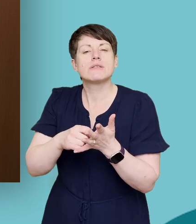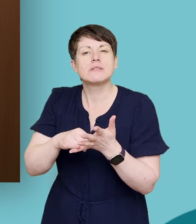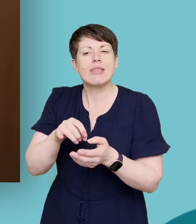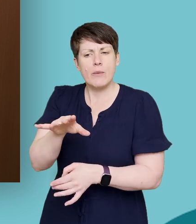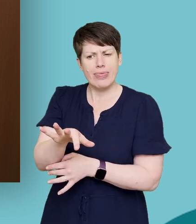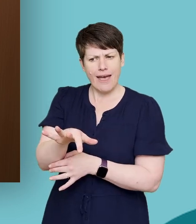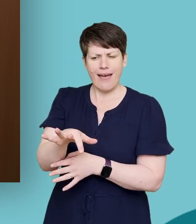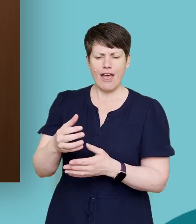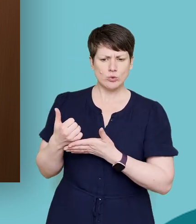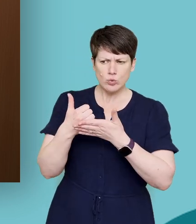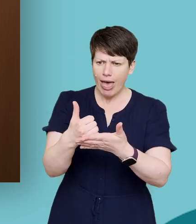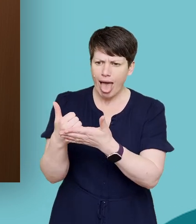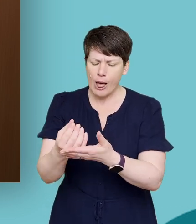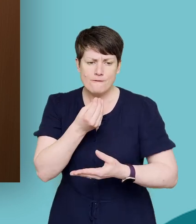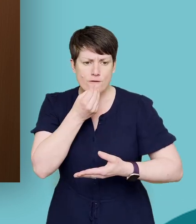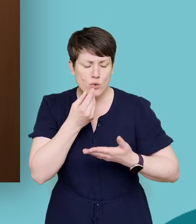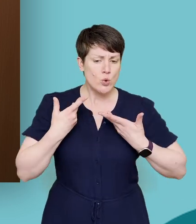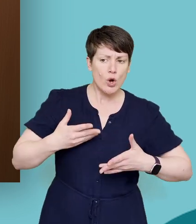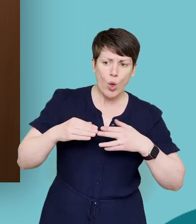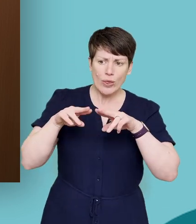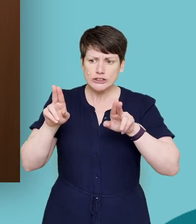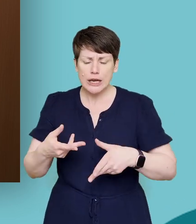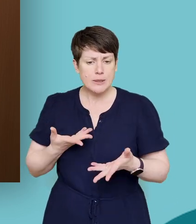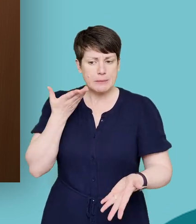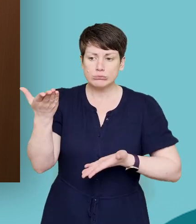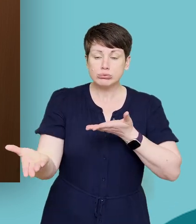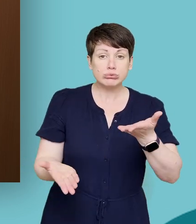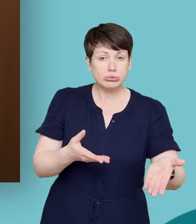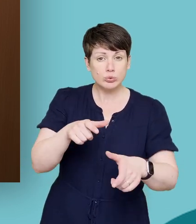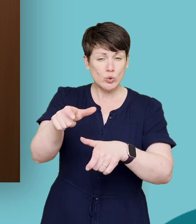clothing and shelter for those who'd been ravaged by war.